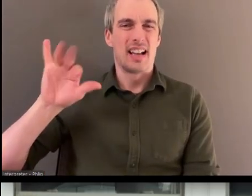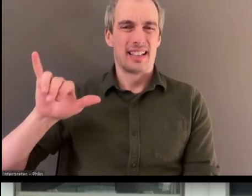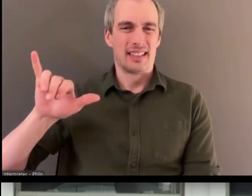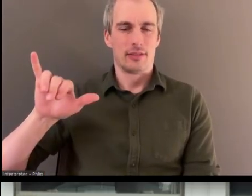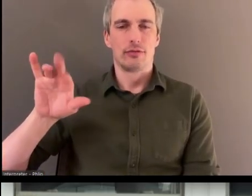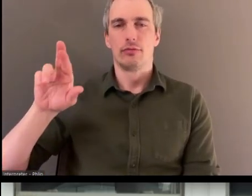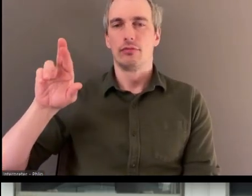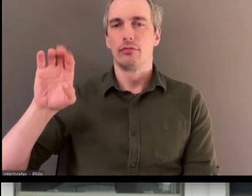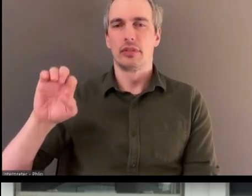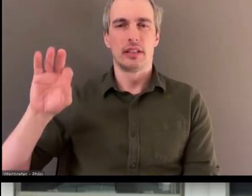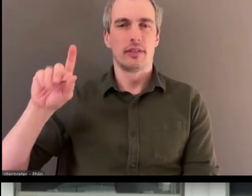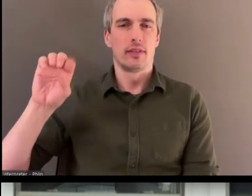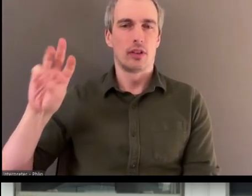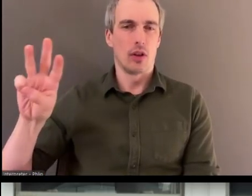A little too far.